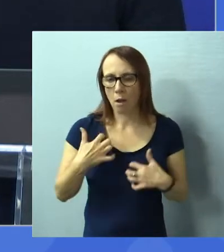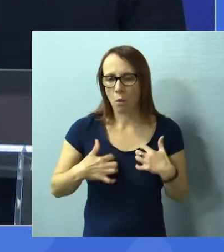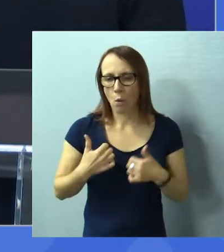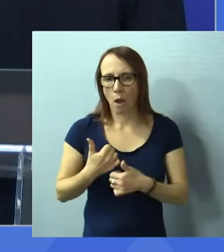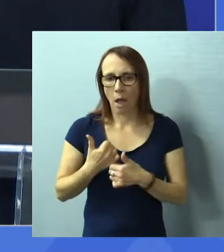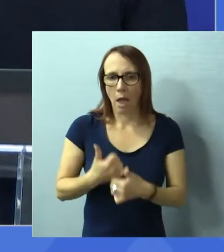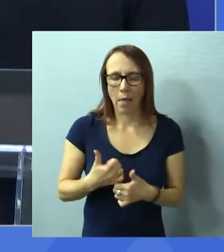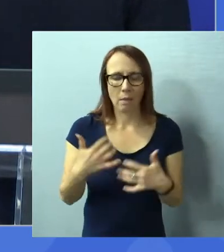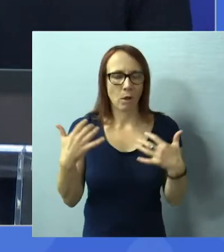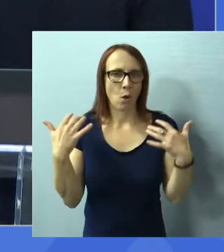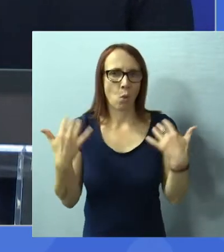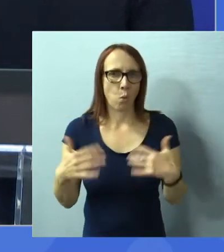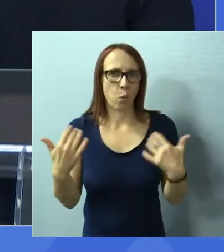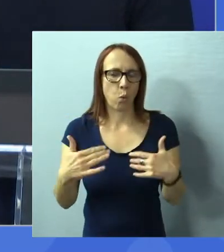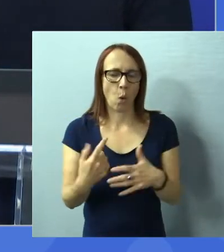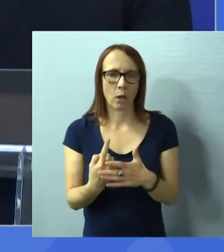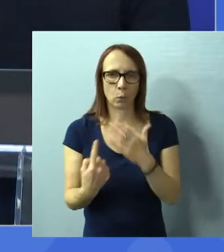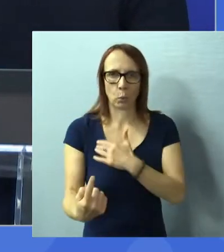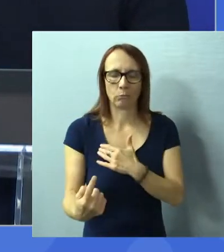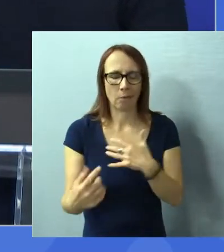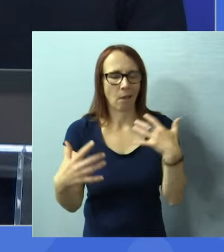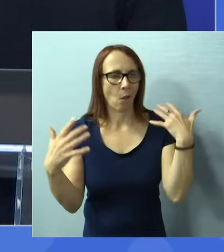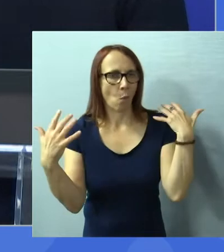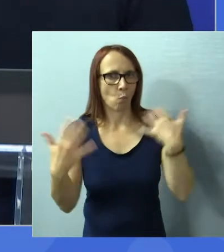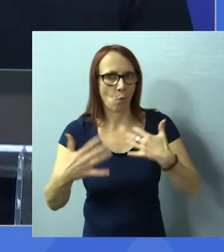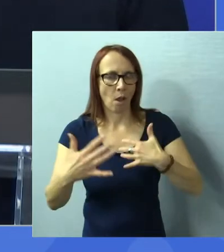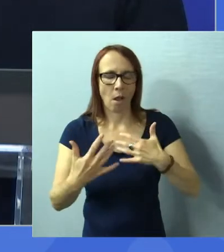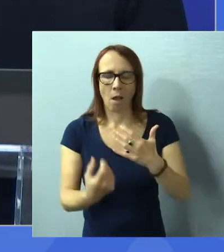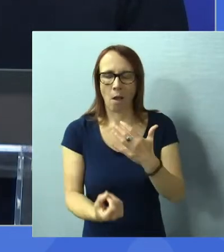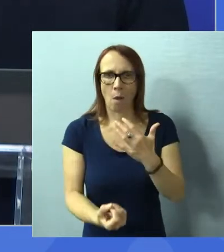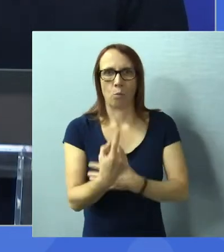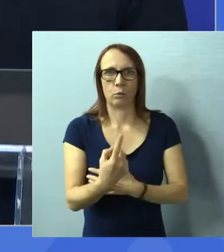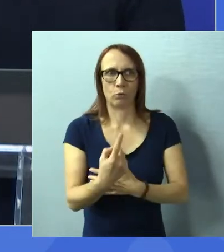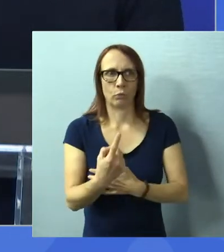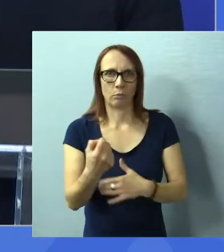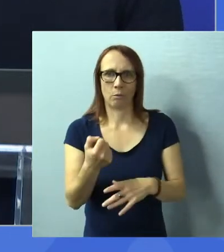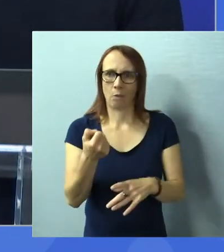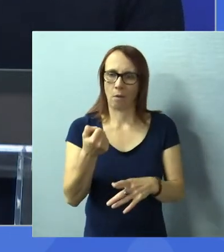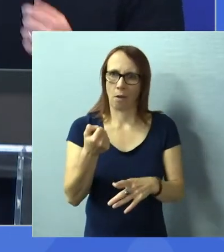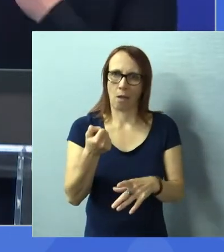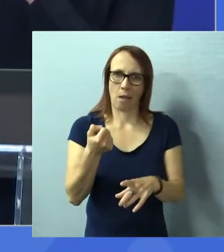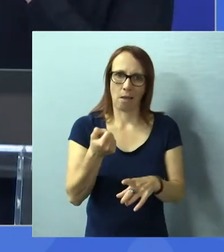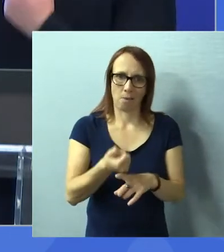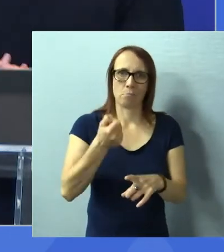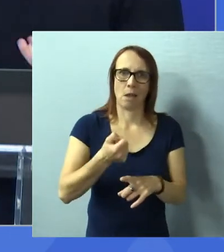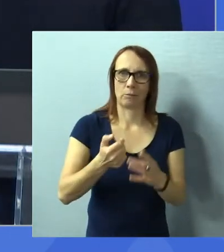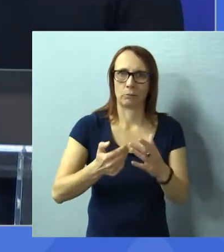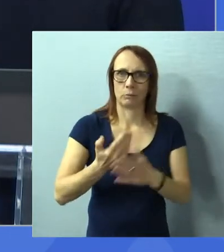unique exercise that you're doing with a real opportunity to impact on the the sort of Scotland that we want to build in the future so thank you very much the